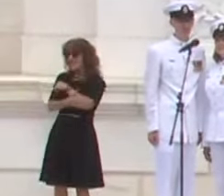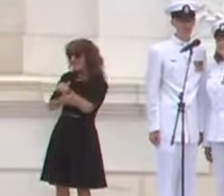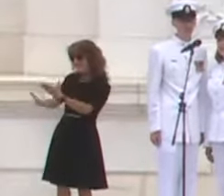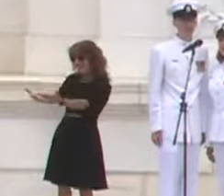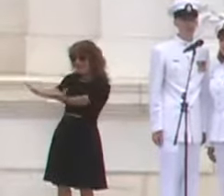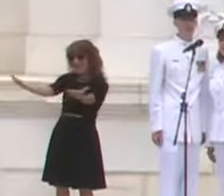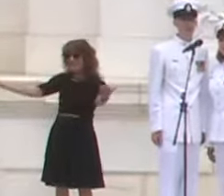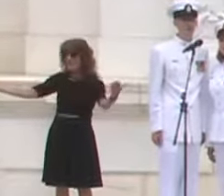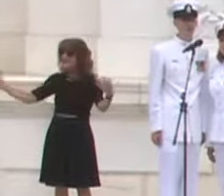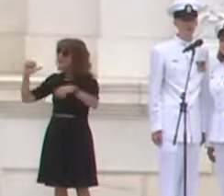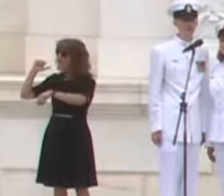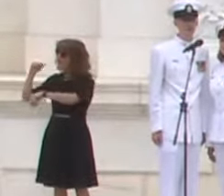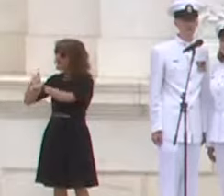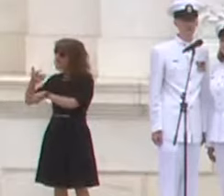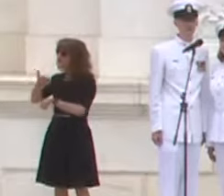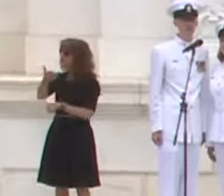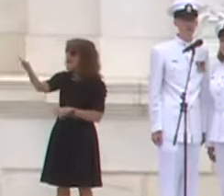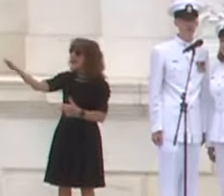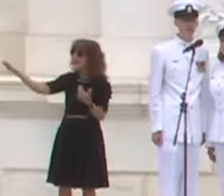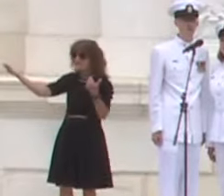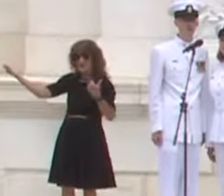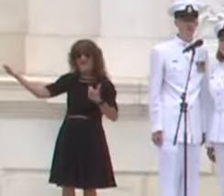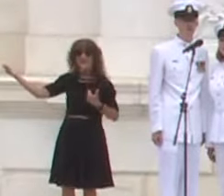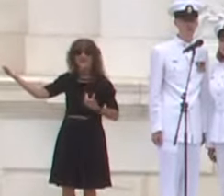This land was made for you and me